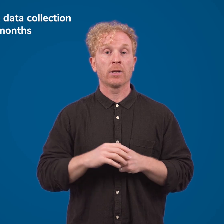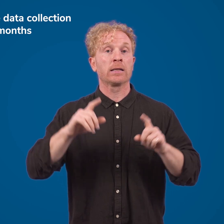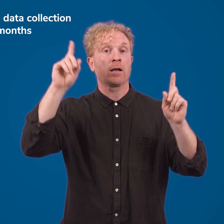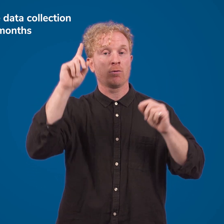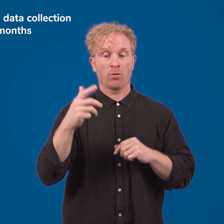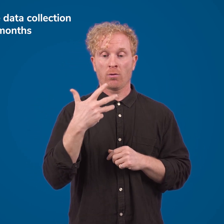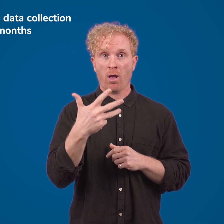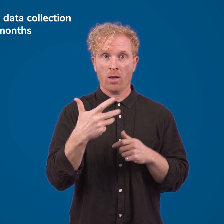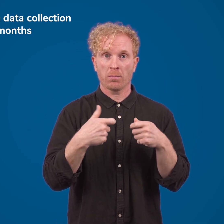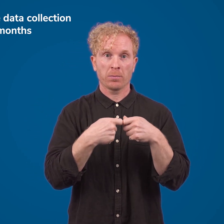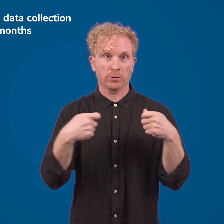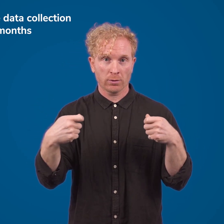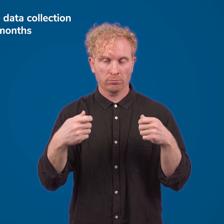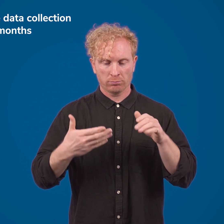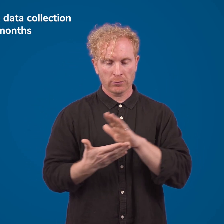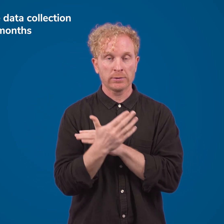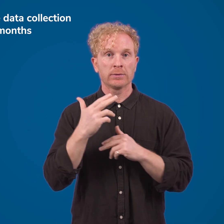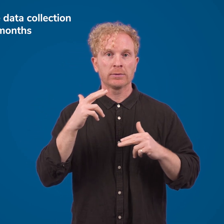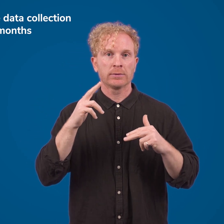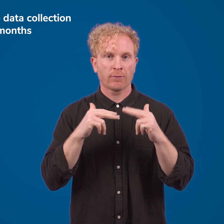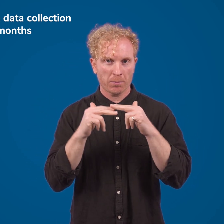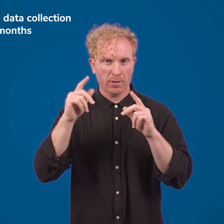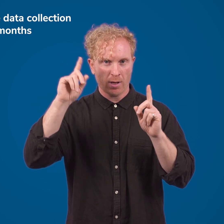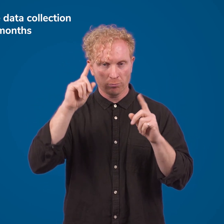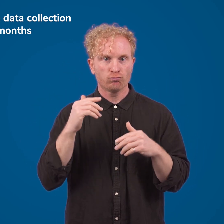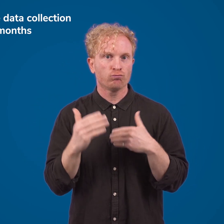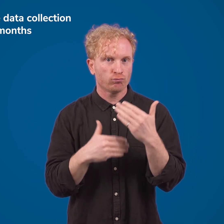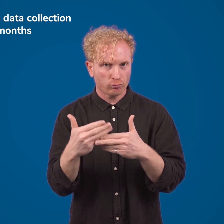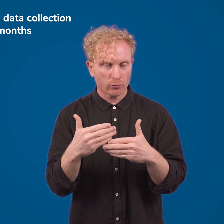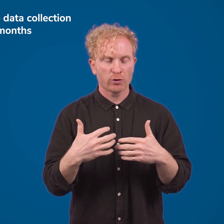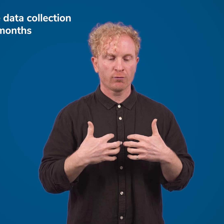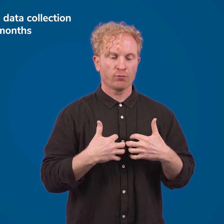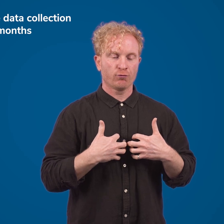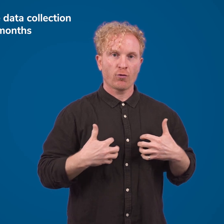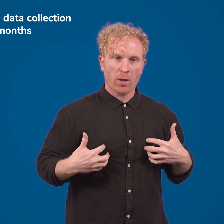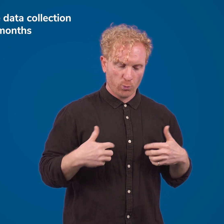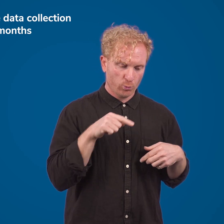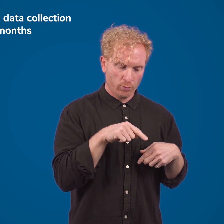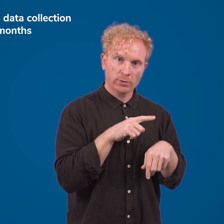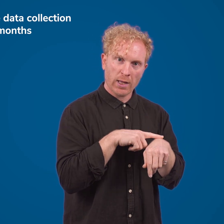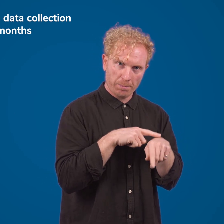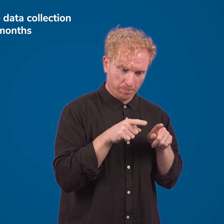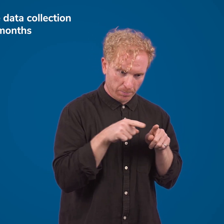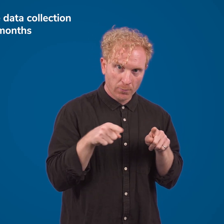Nine measures are under development and the timeframe